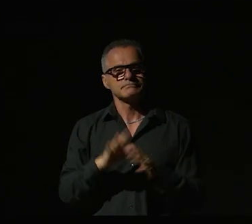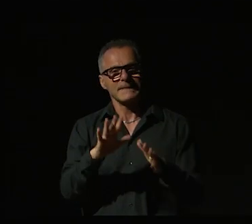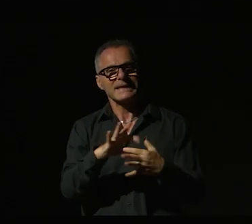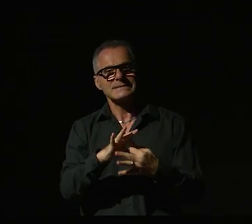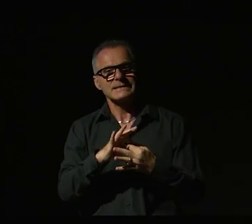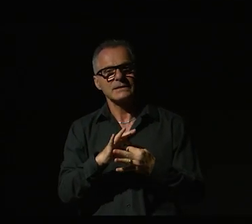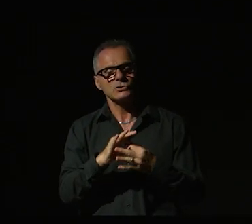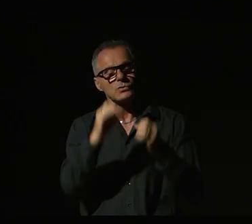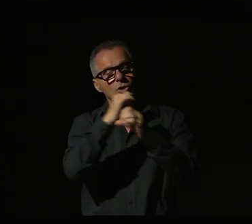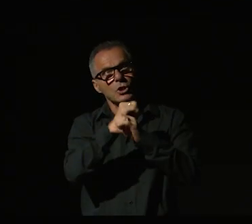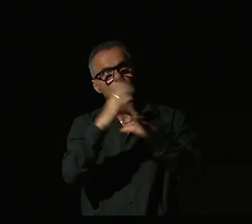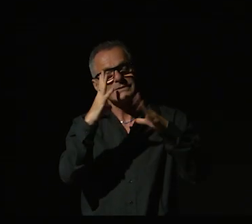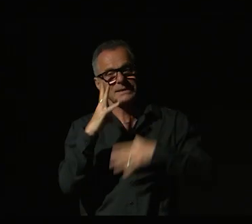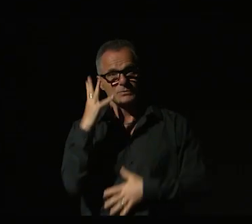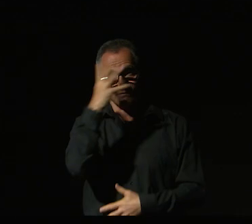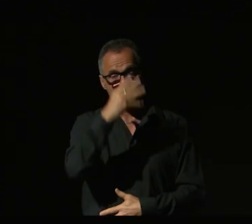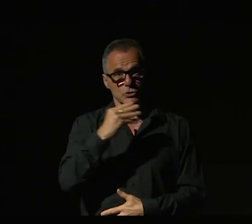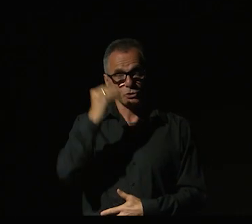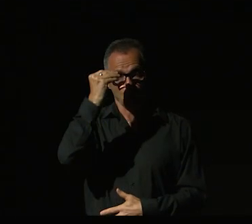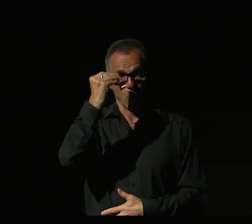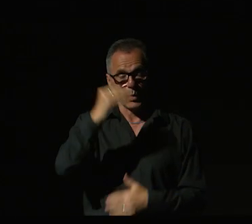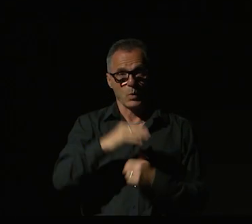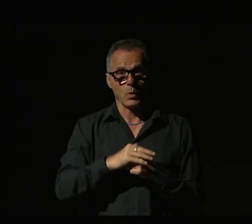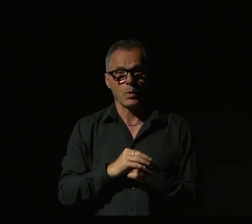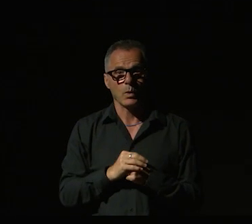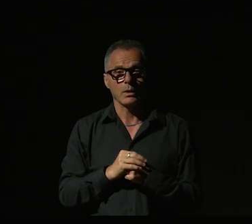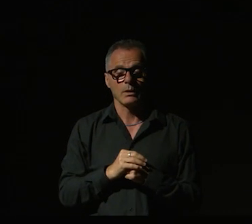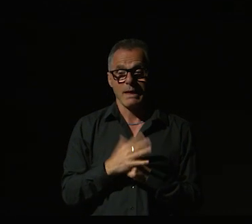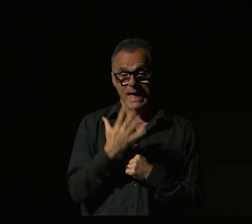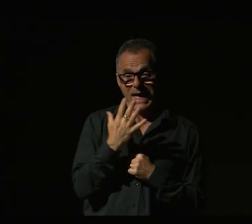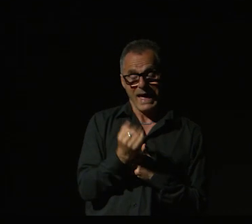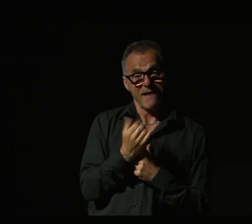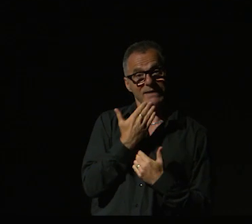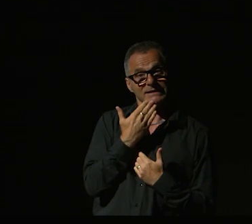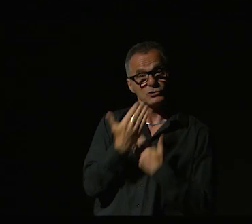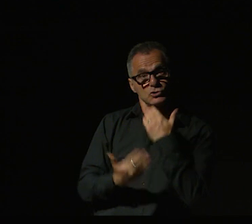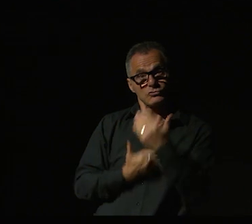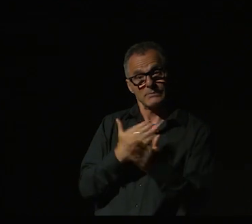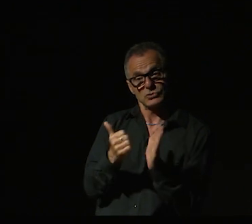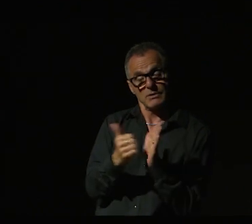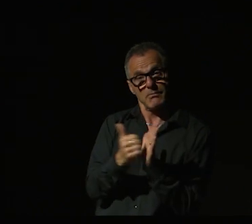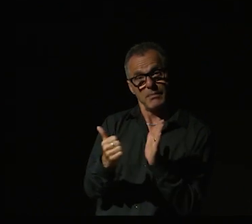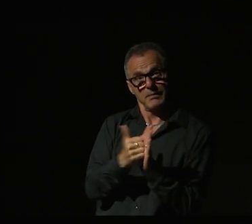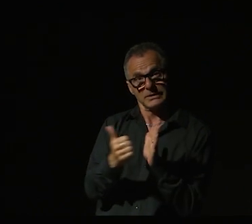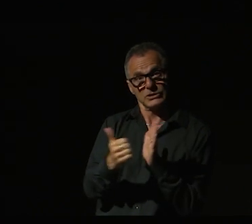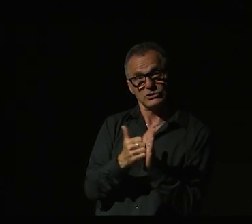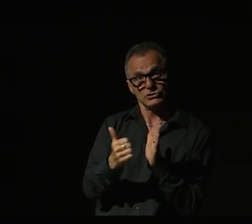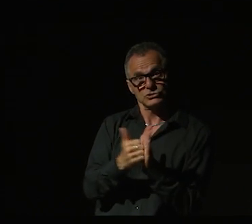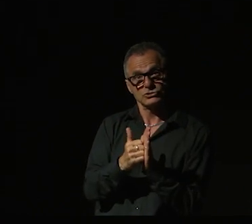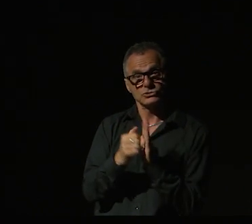The thought had been introduced by the first description, which was published by Giovanni Pietro Bellori